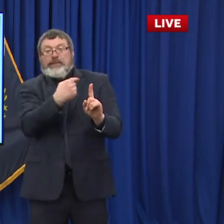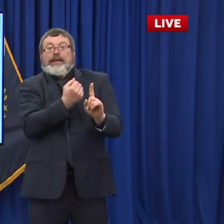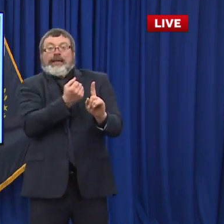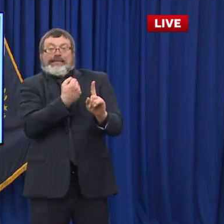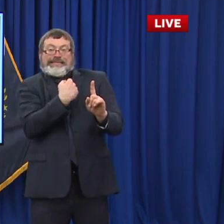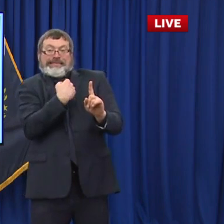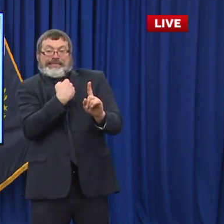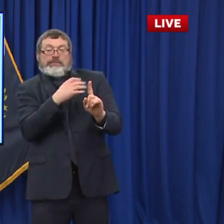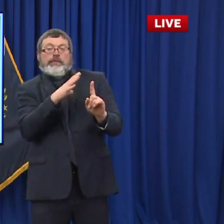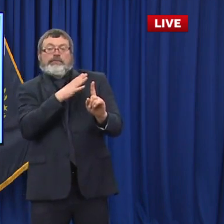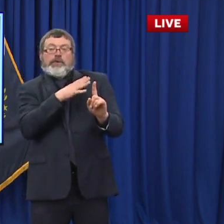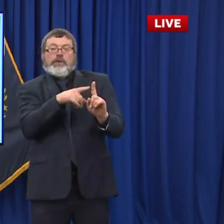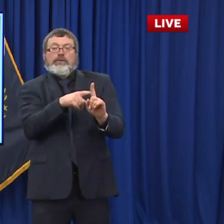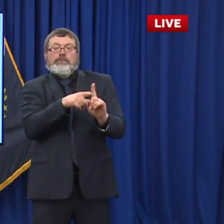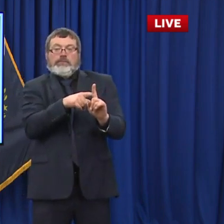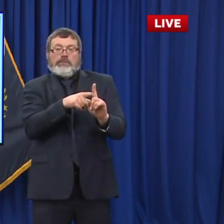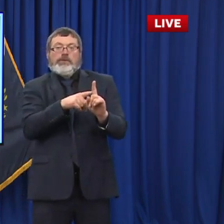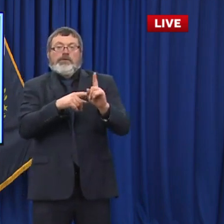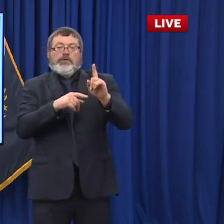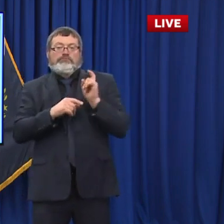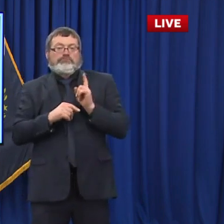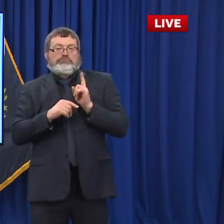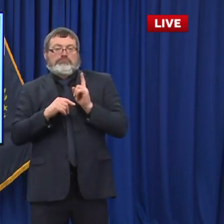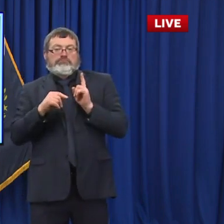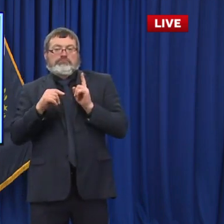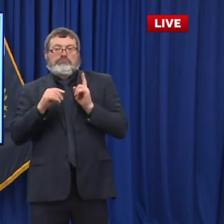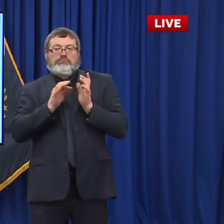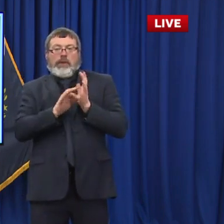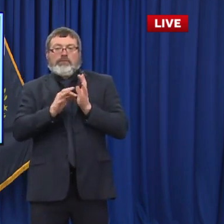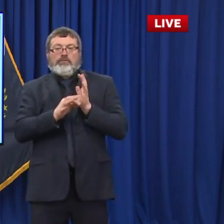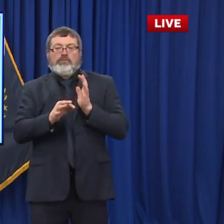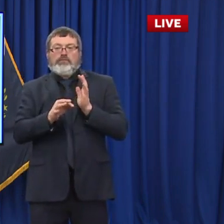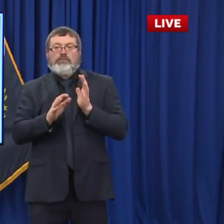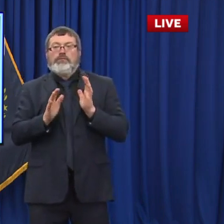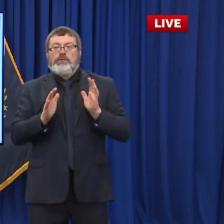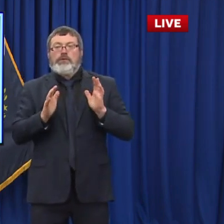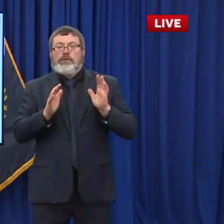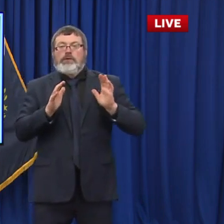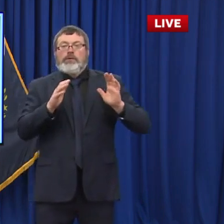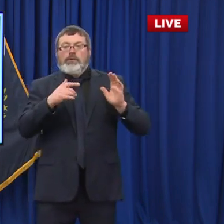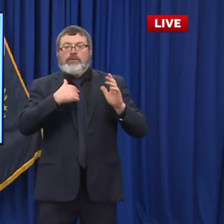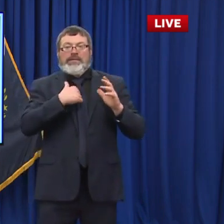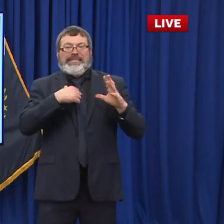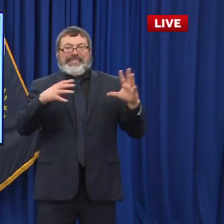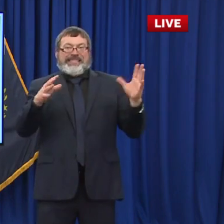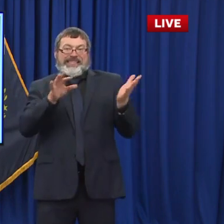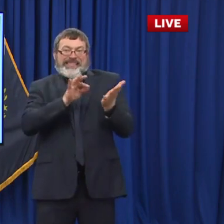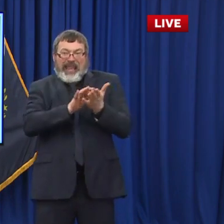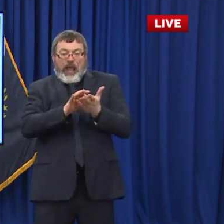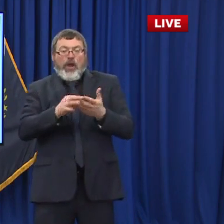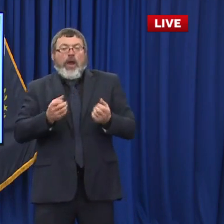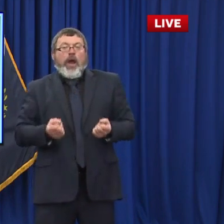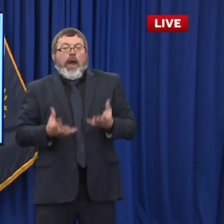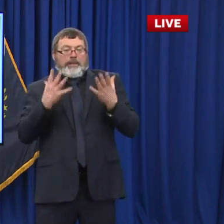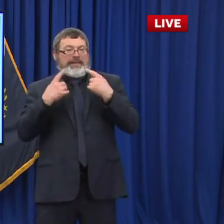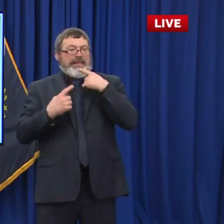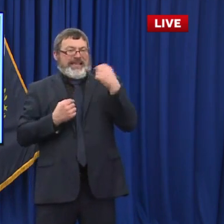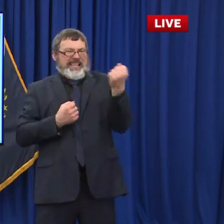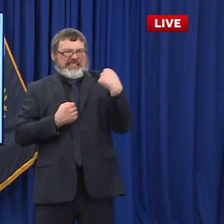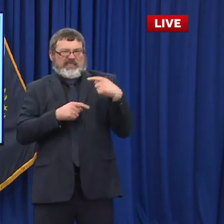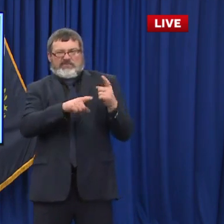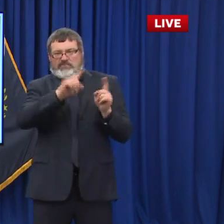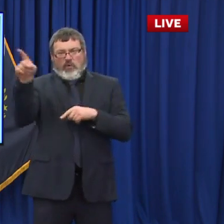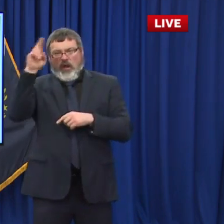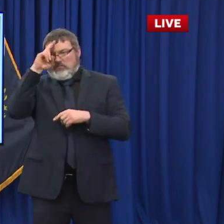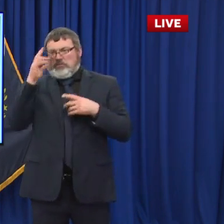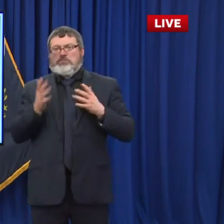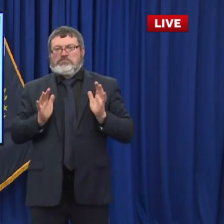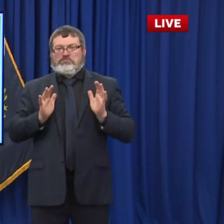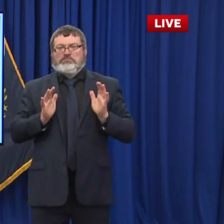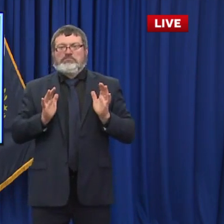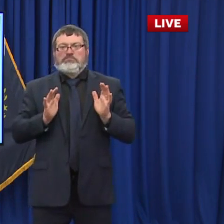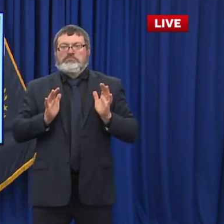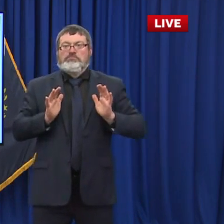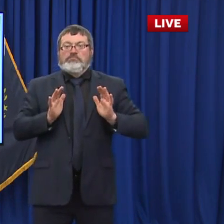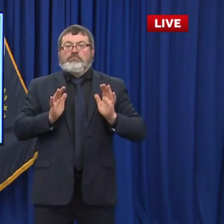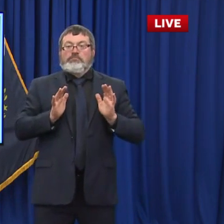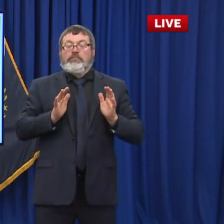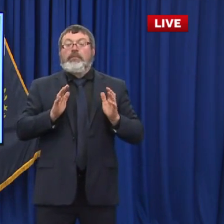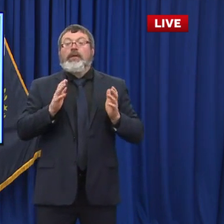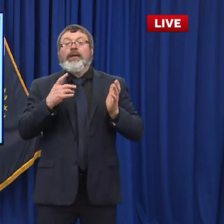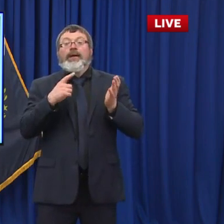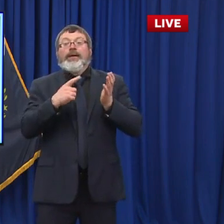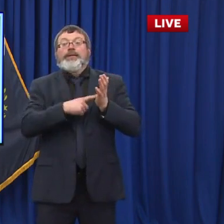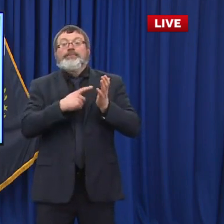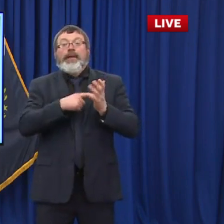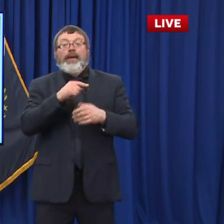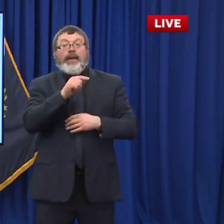SITUATION IS AND THAT’S OFTEN THE DAILY NUMBER THAT YOU SEE THE MOST I THINK THE MOST IMPORTANT NUMBER IS THE TOTAL HOSPITALIZATION NUMBER THAT INCLUDE FOLKS THAT DON’T LET US